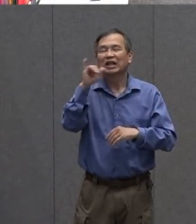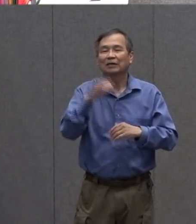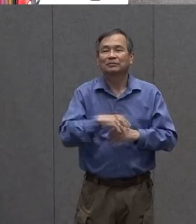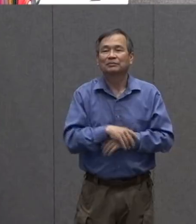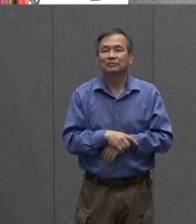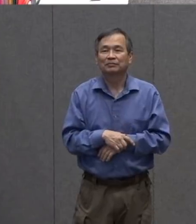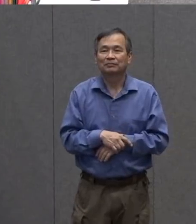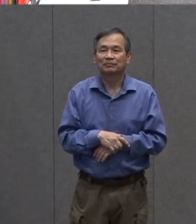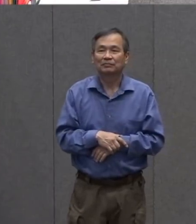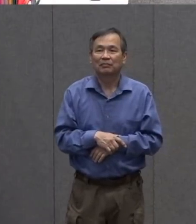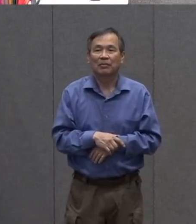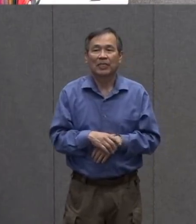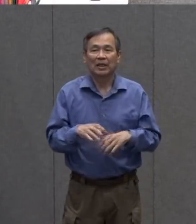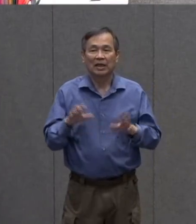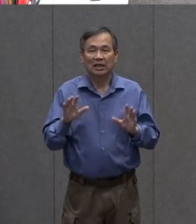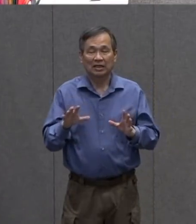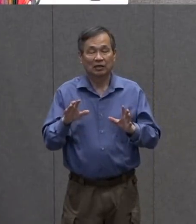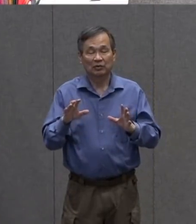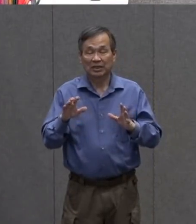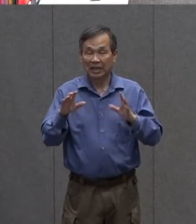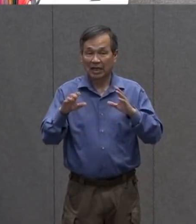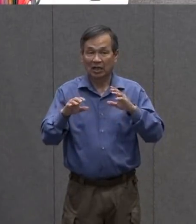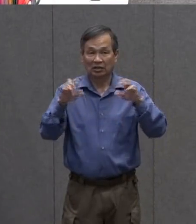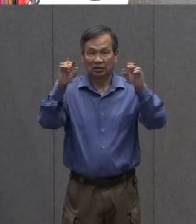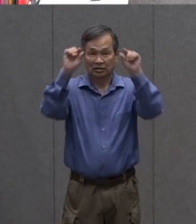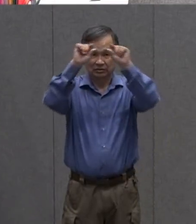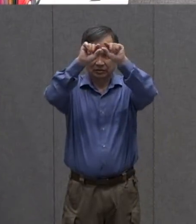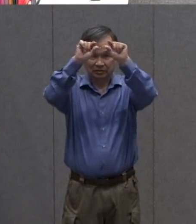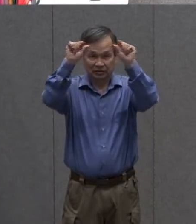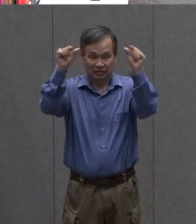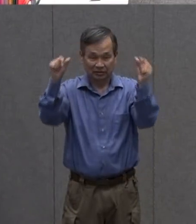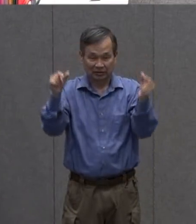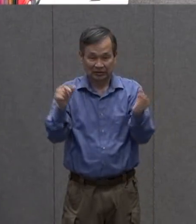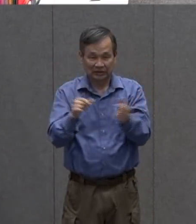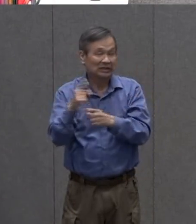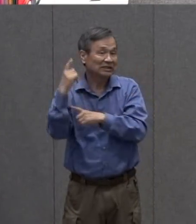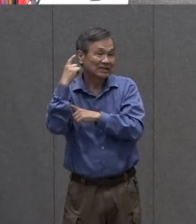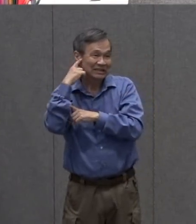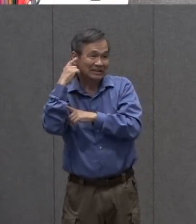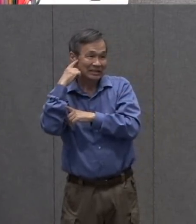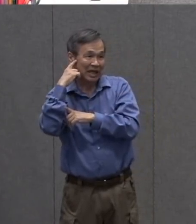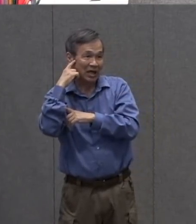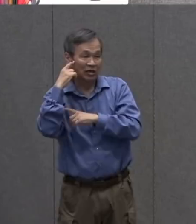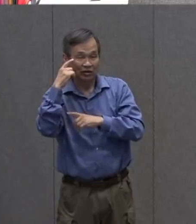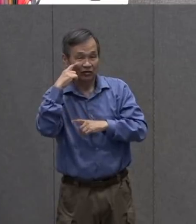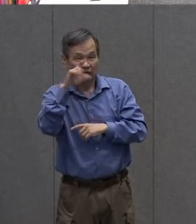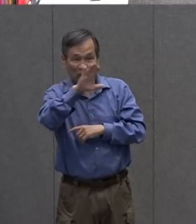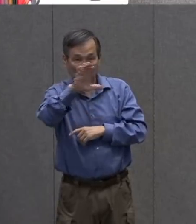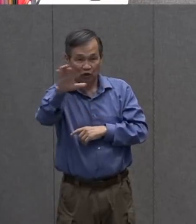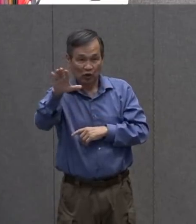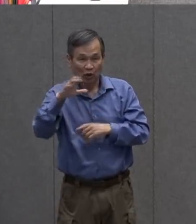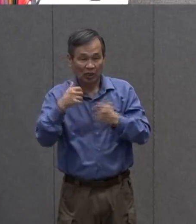that's when you're going to start adding the sounds that you're gonna focus on for your spin a sound game.